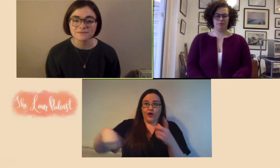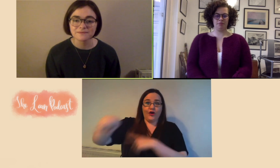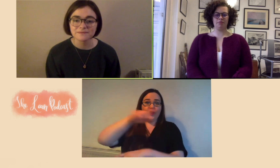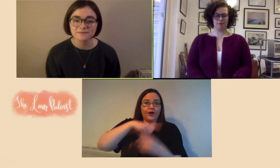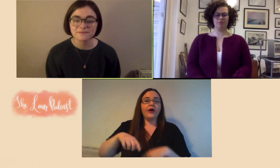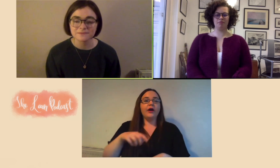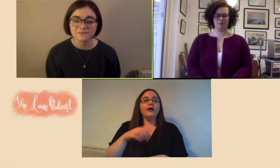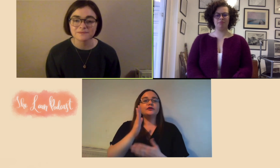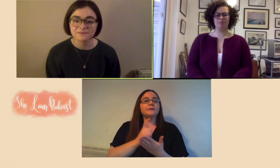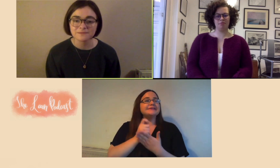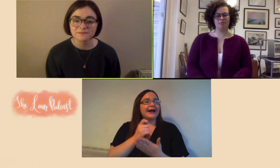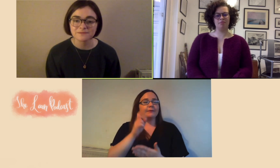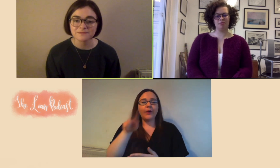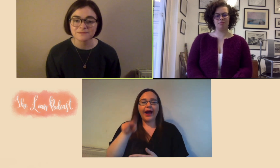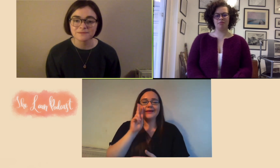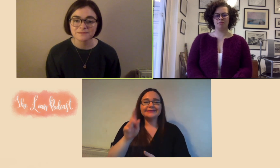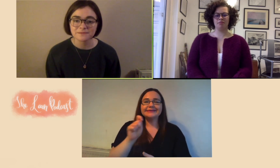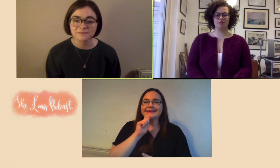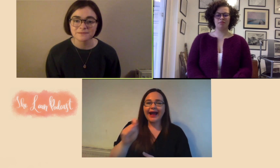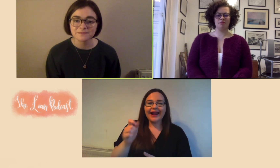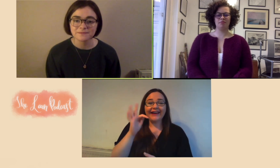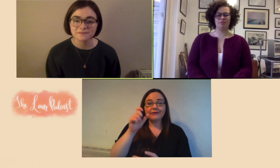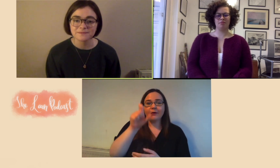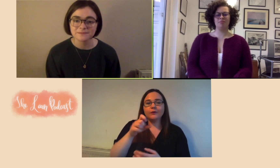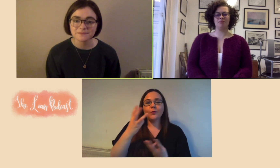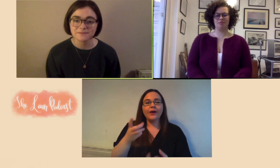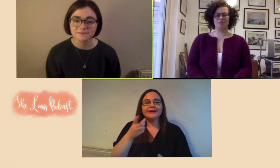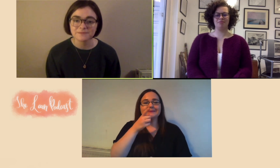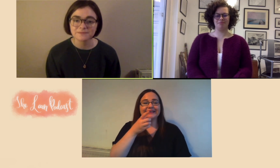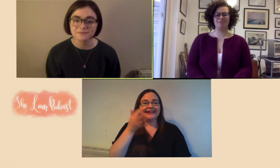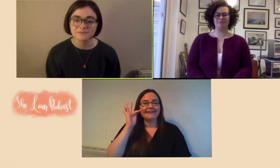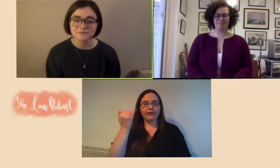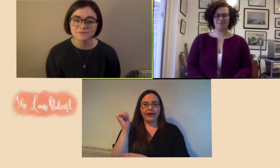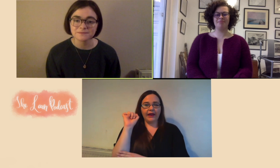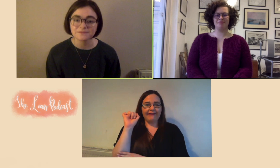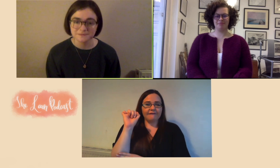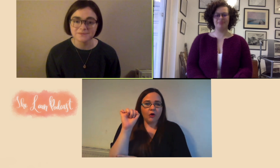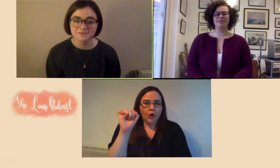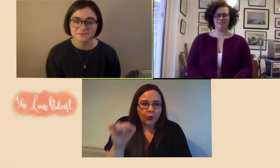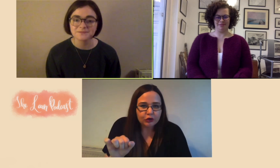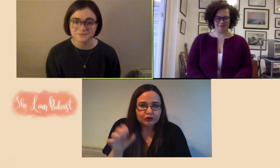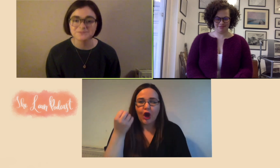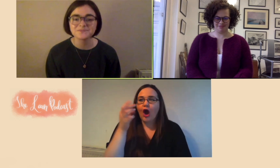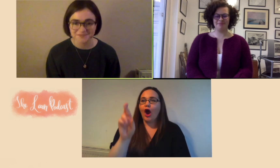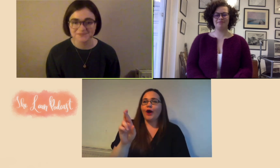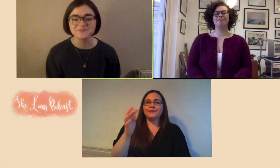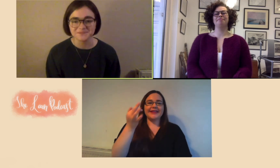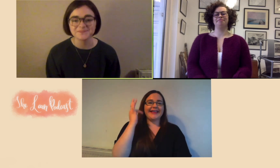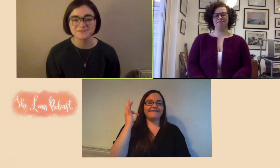Like, if we were all maybe in real life together in a meeting, you can just notice those elements